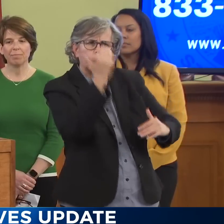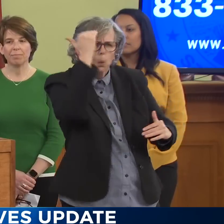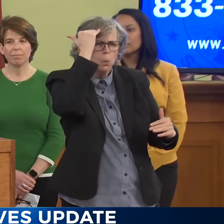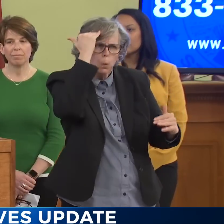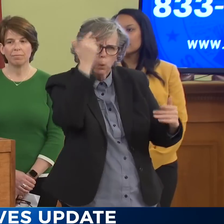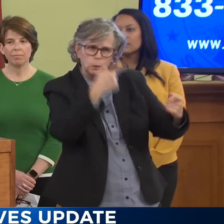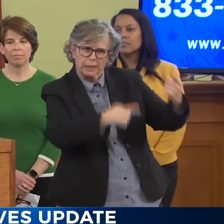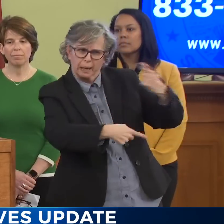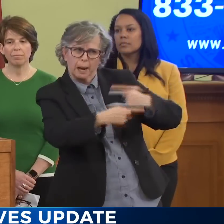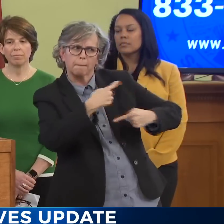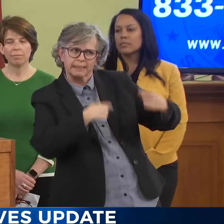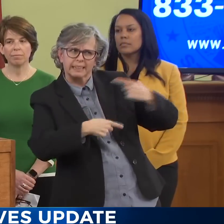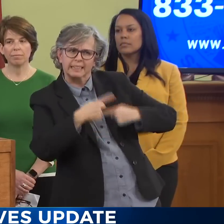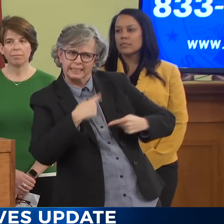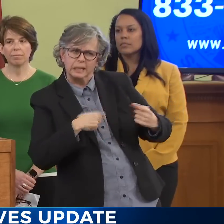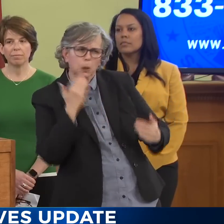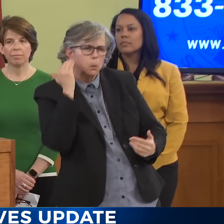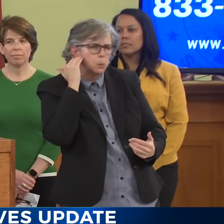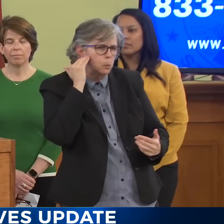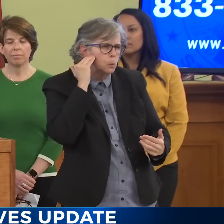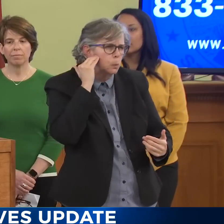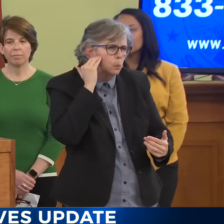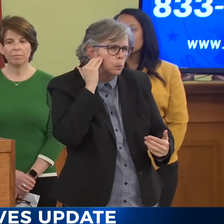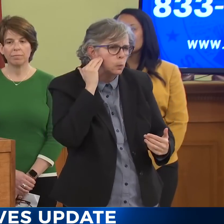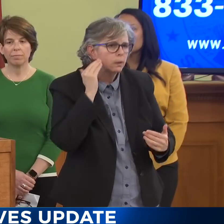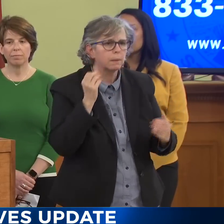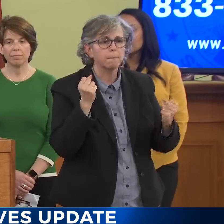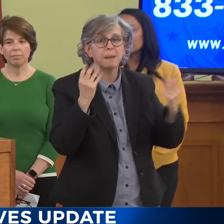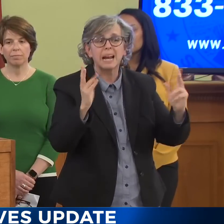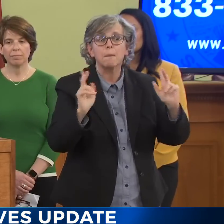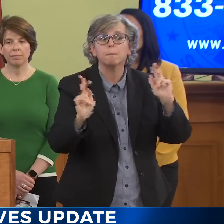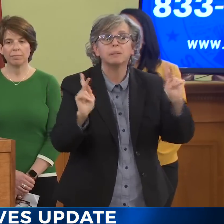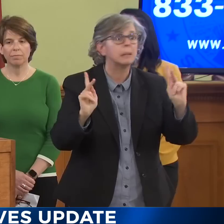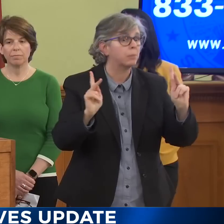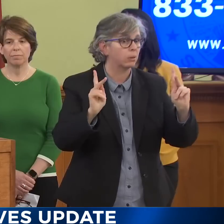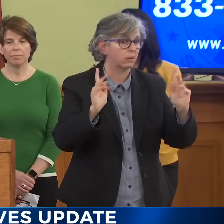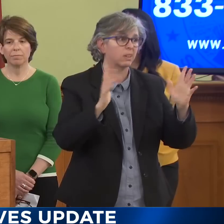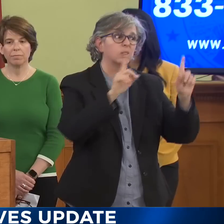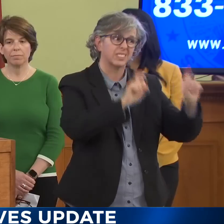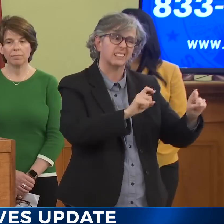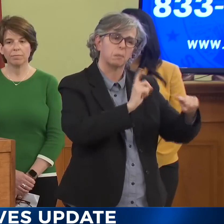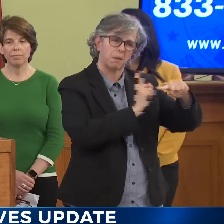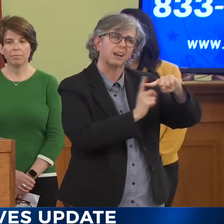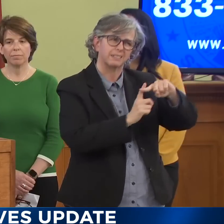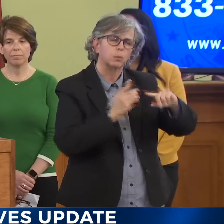AGAIN, THIS SHOULD NOT ALARM PEOPLE. WE KNEW THAT THIS WAS COMING. WE KNEW THERE WERE MANY PEOPLE